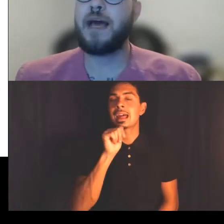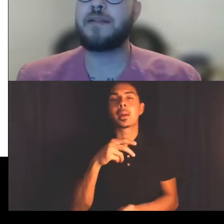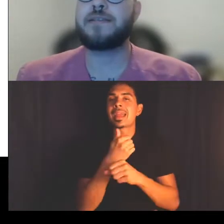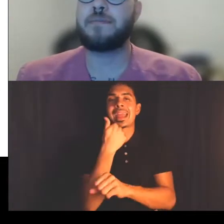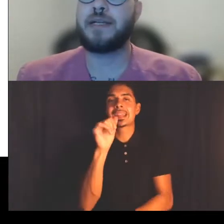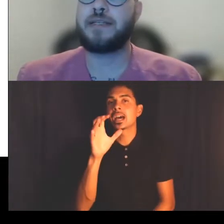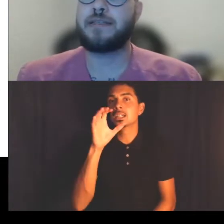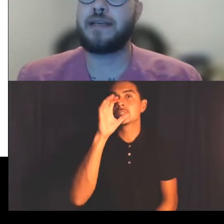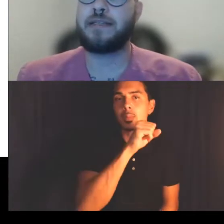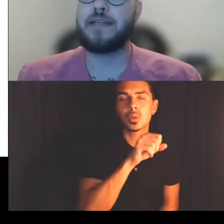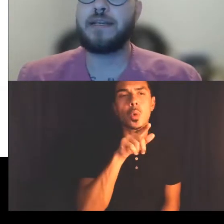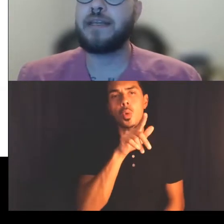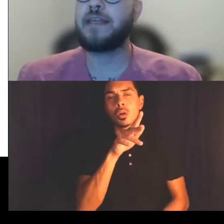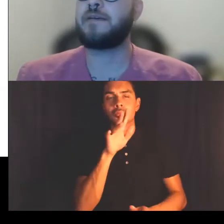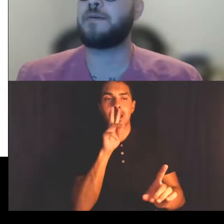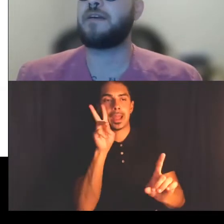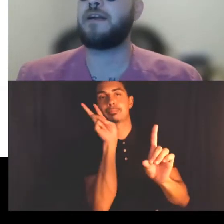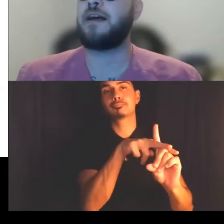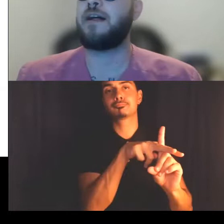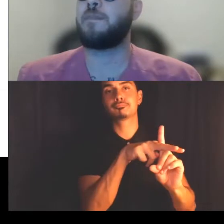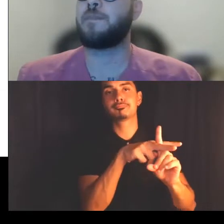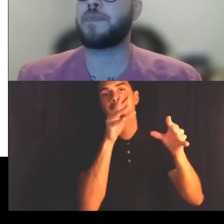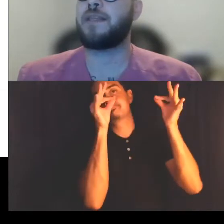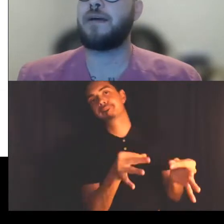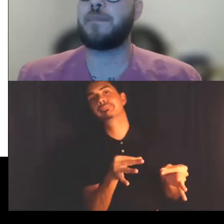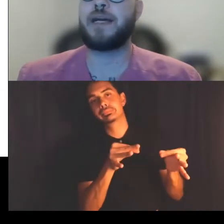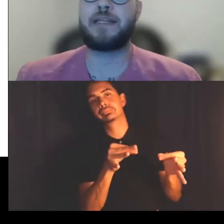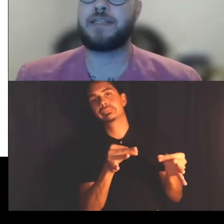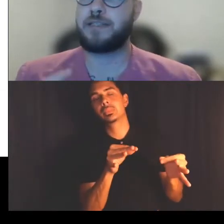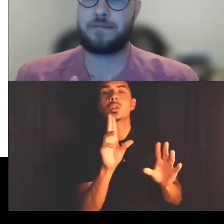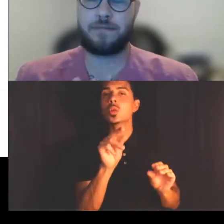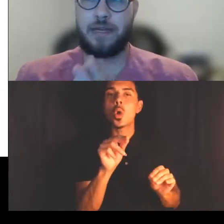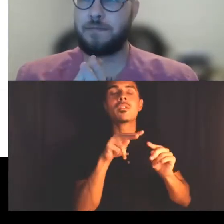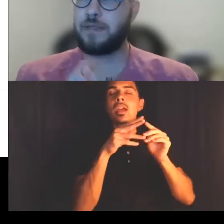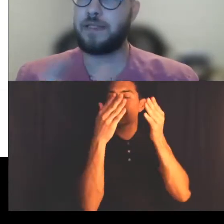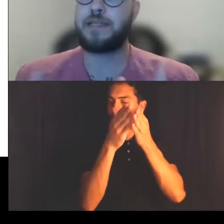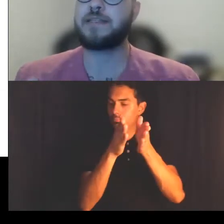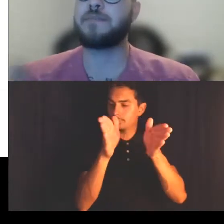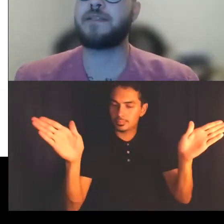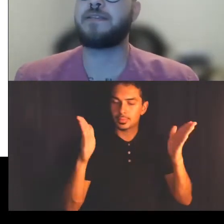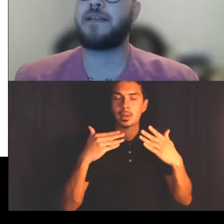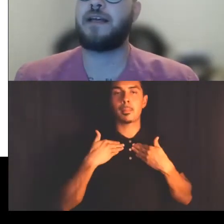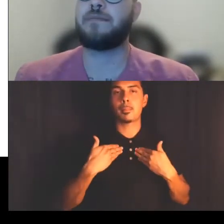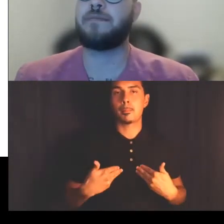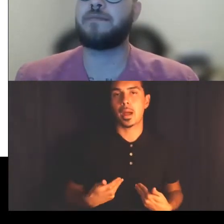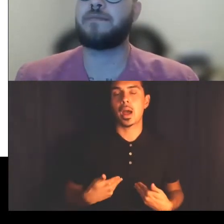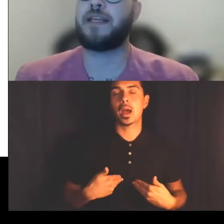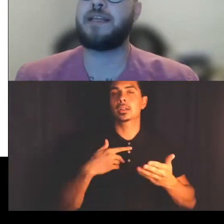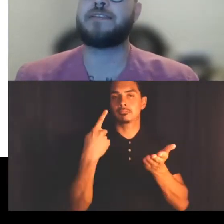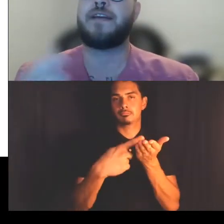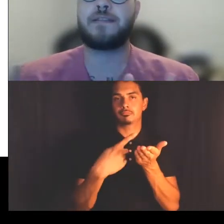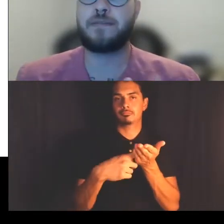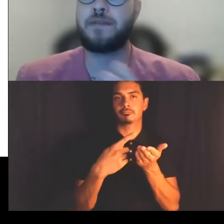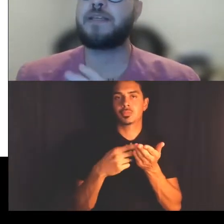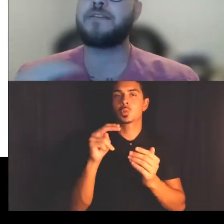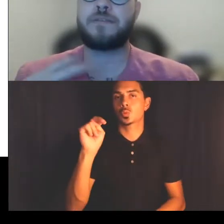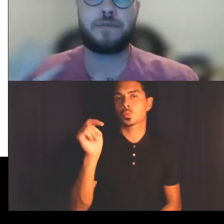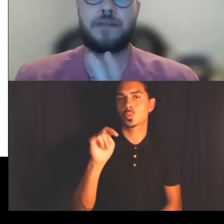about somebody's identity or body. It just really explicitly and exhaustively goes through